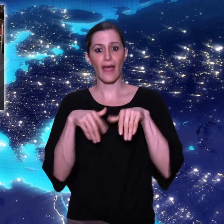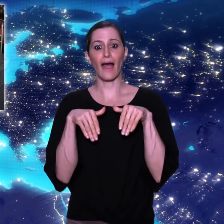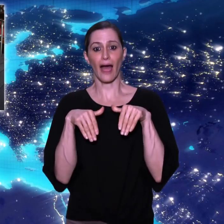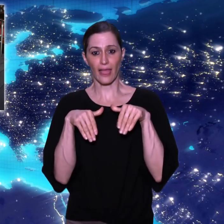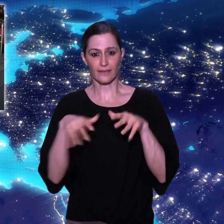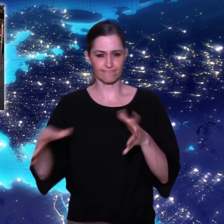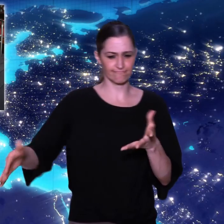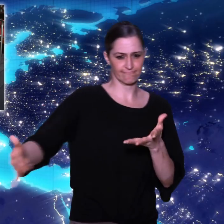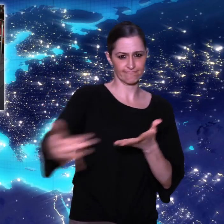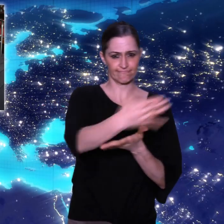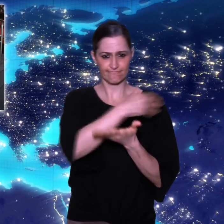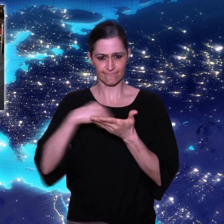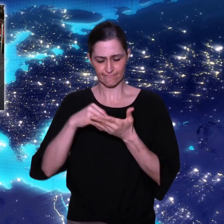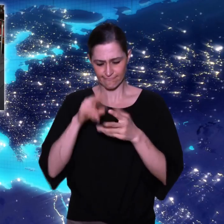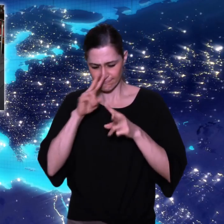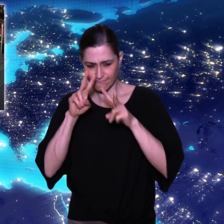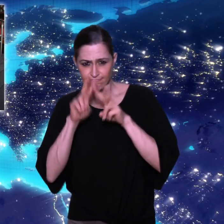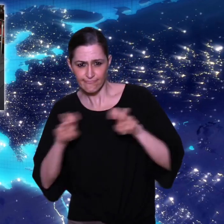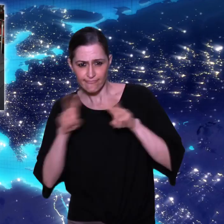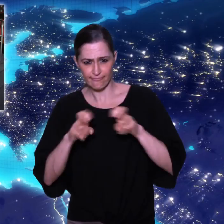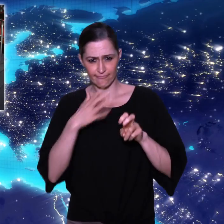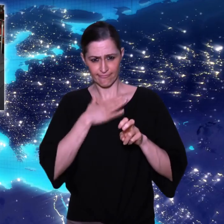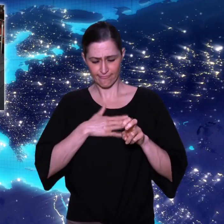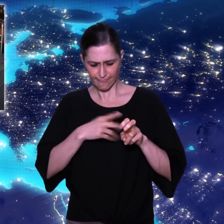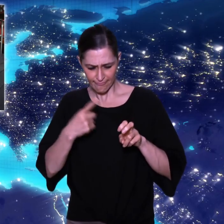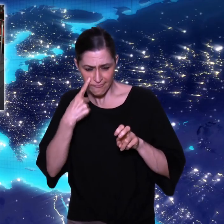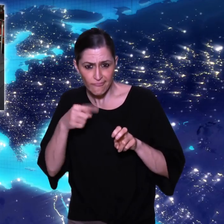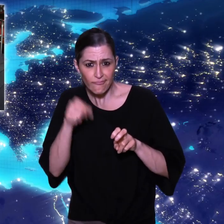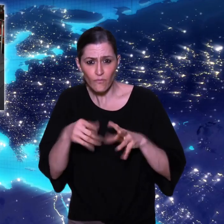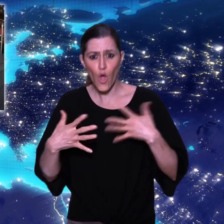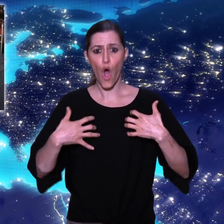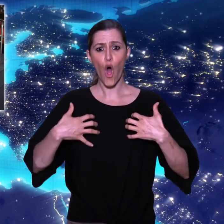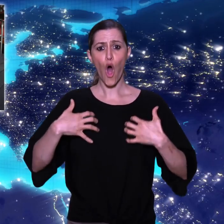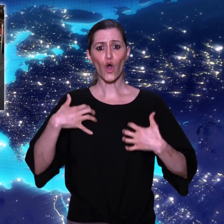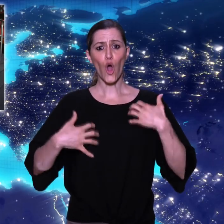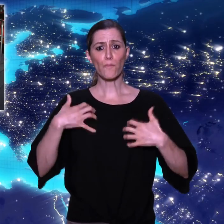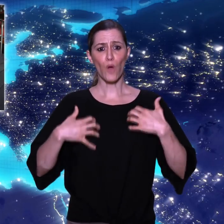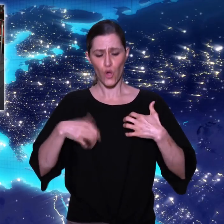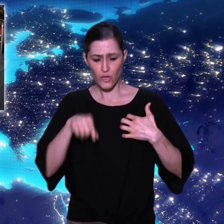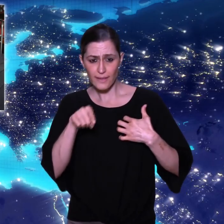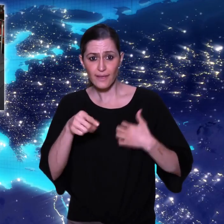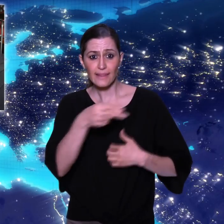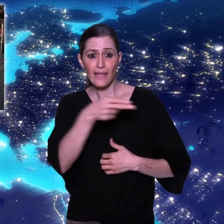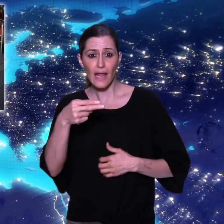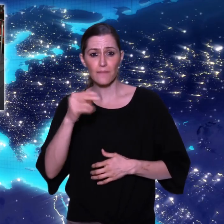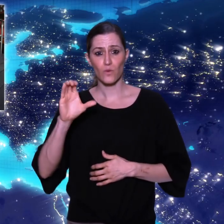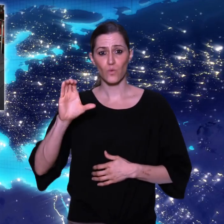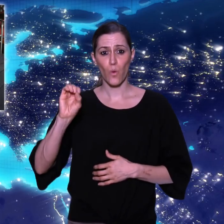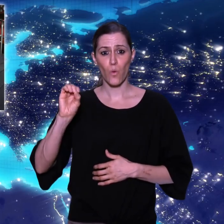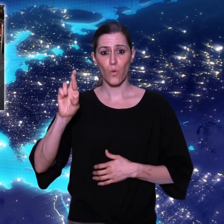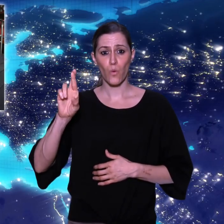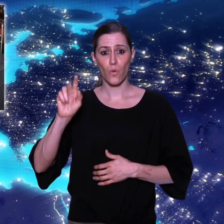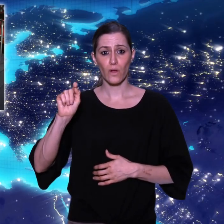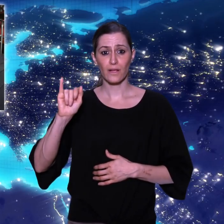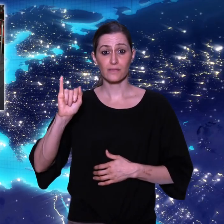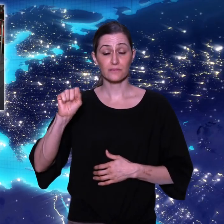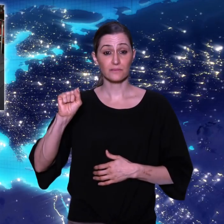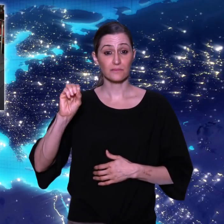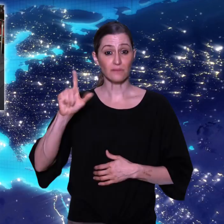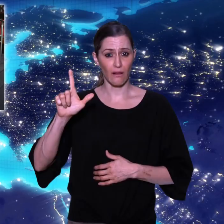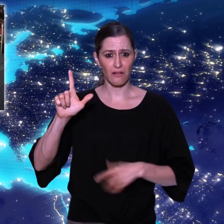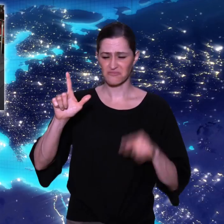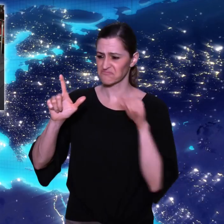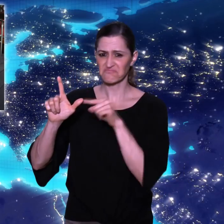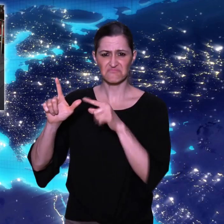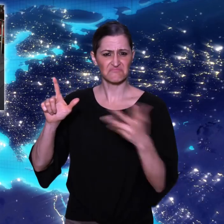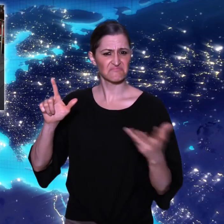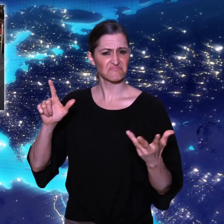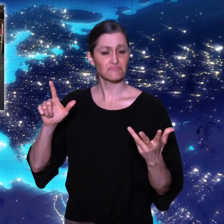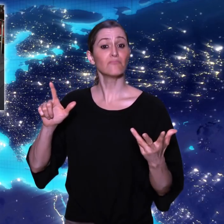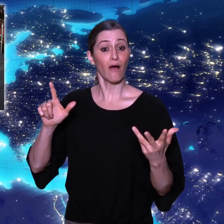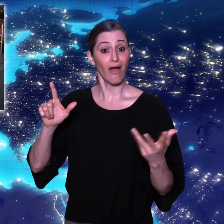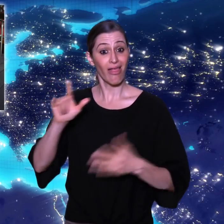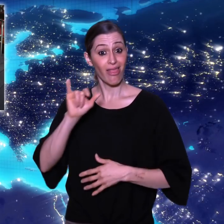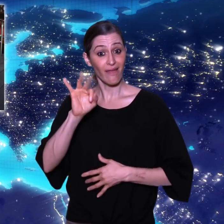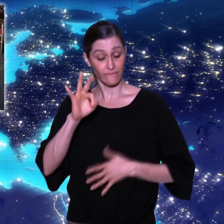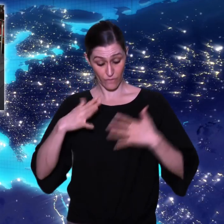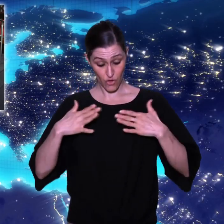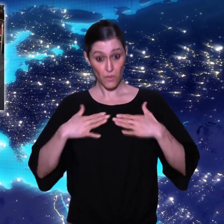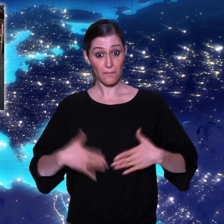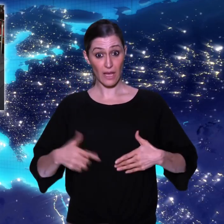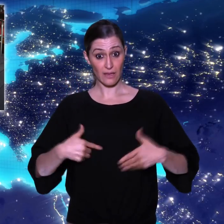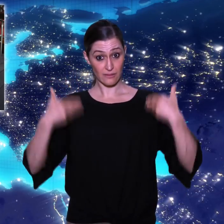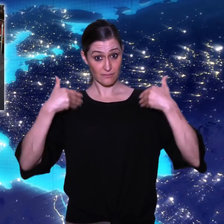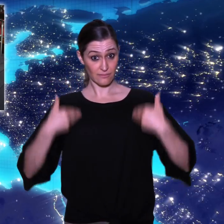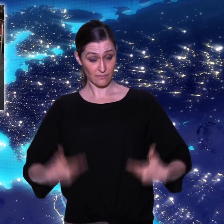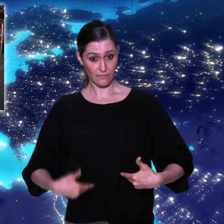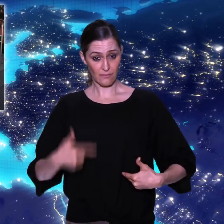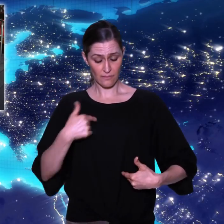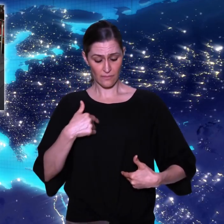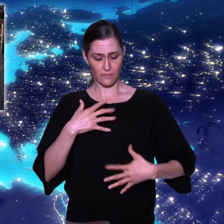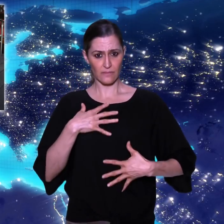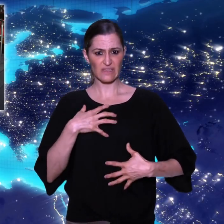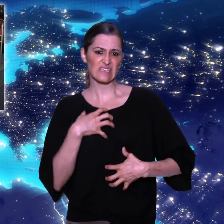their dogs to measure the hormone called cortisol, a